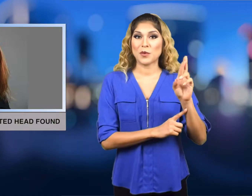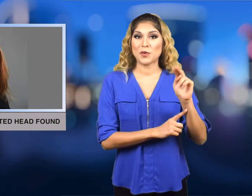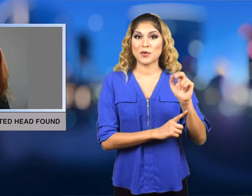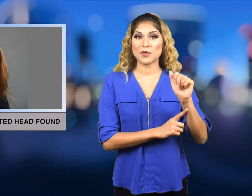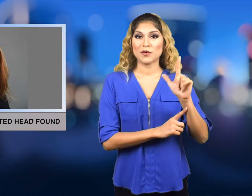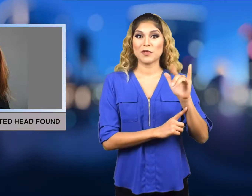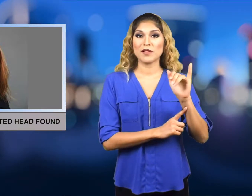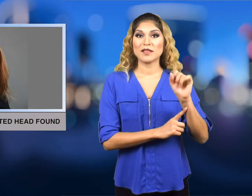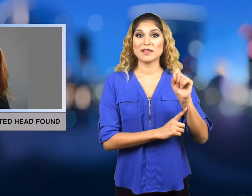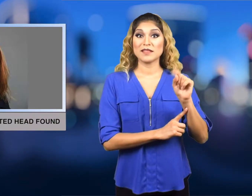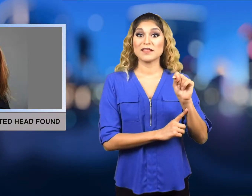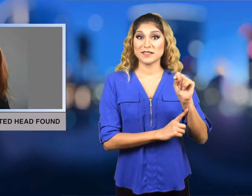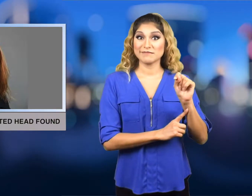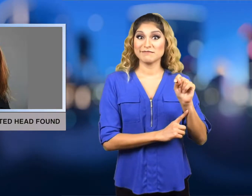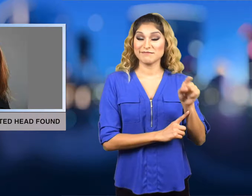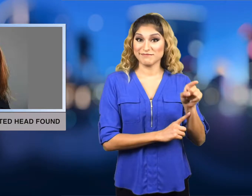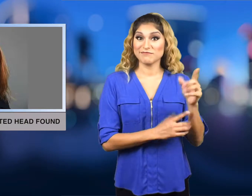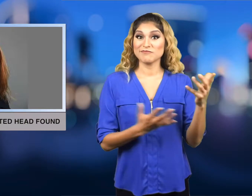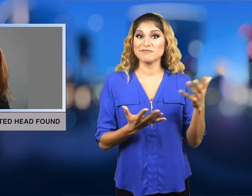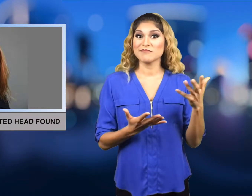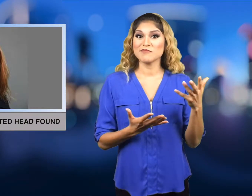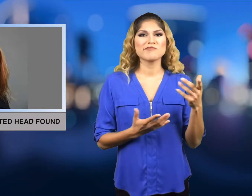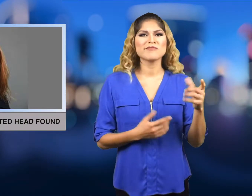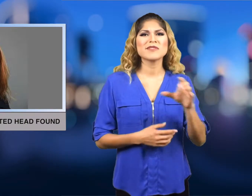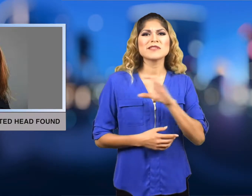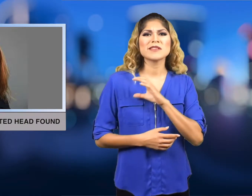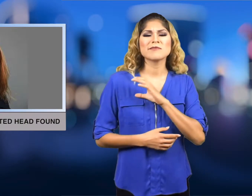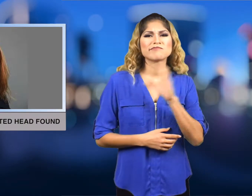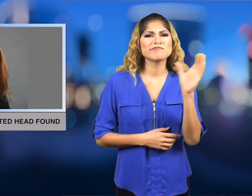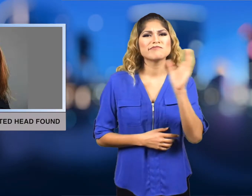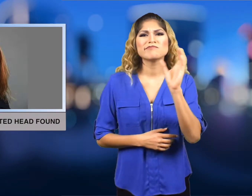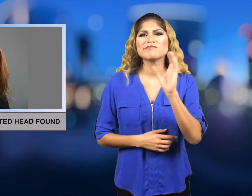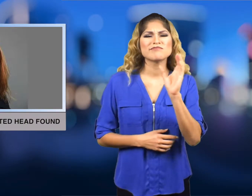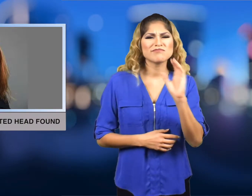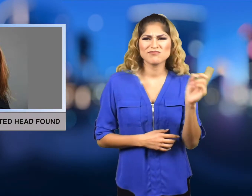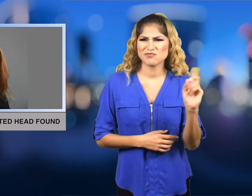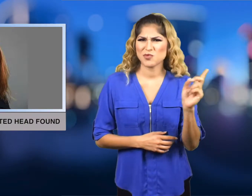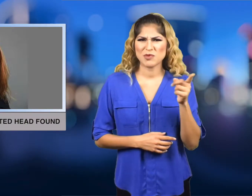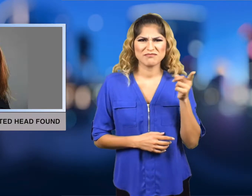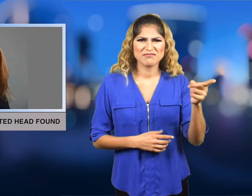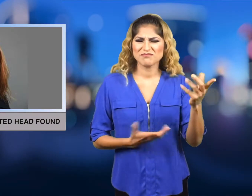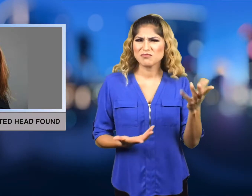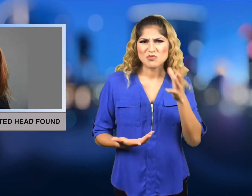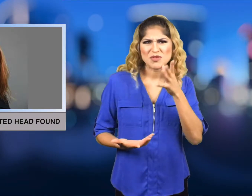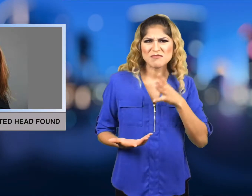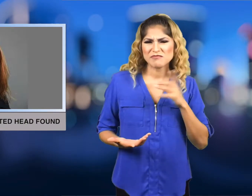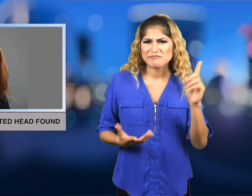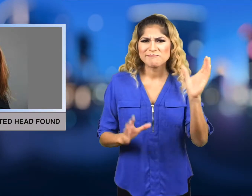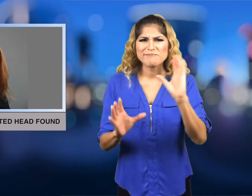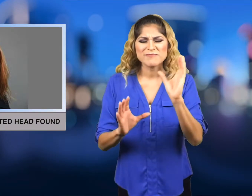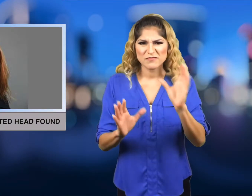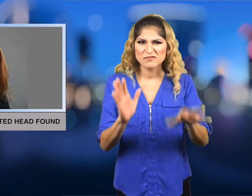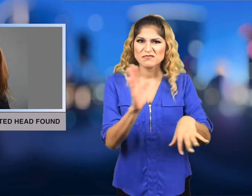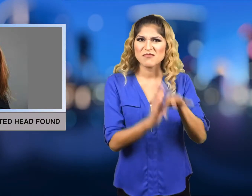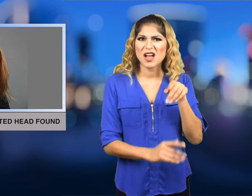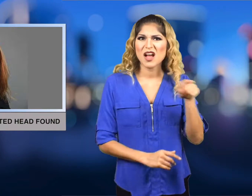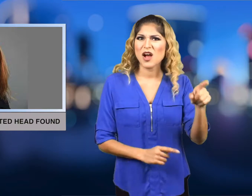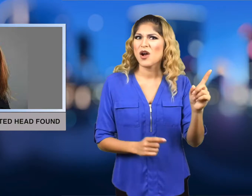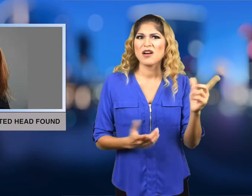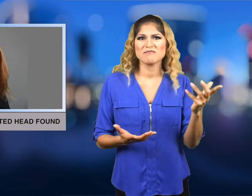journalist Kim Wall. Police say she was found in bags. Her